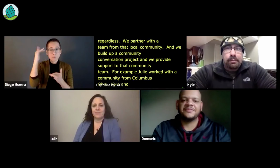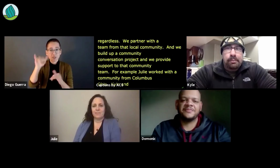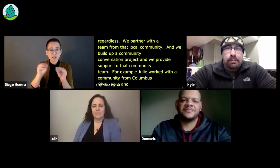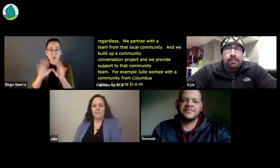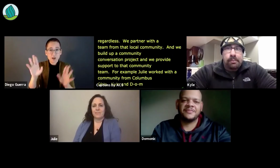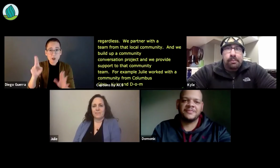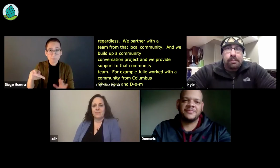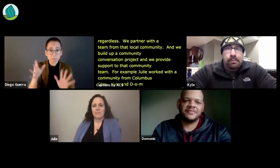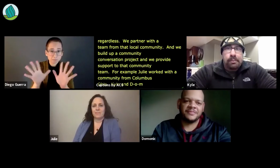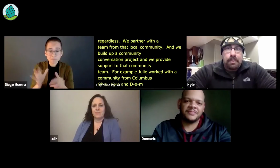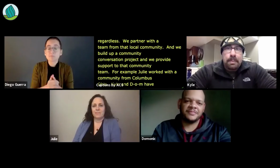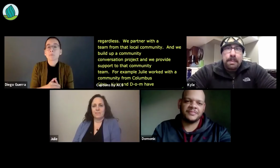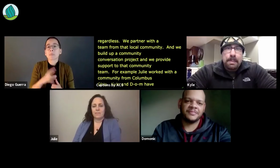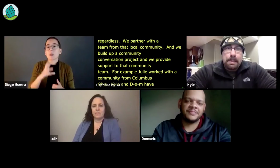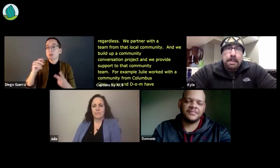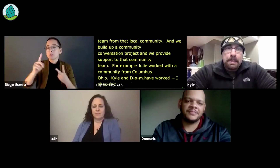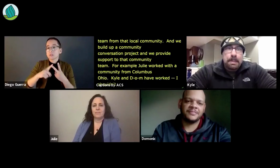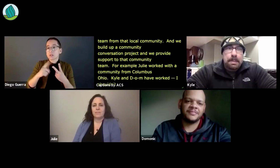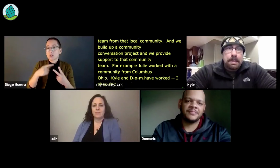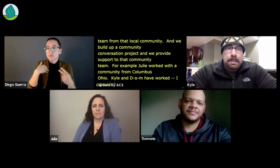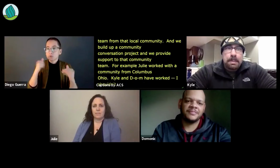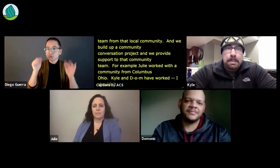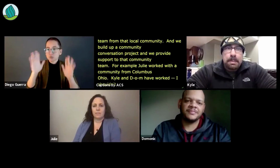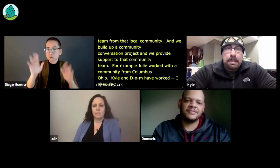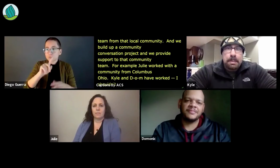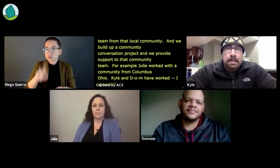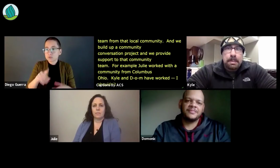I hope that clears it up for our audience. Fantastic question.